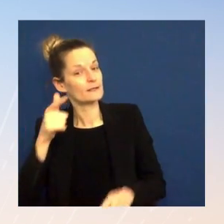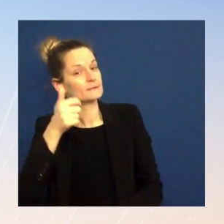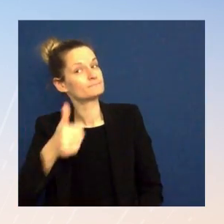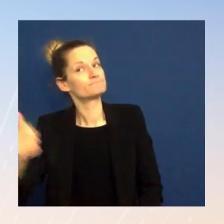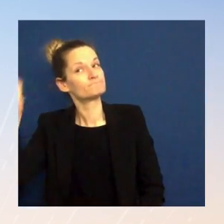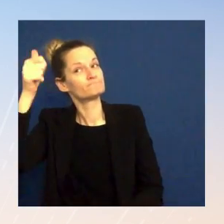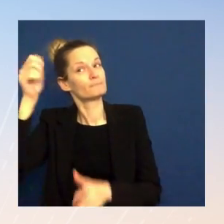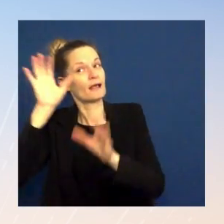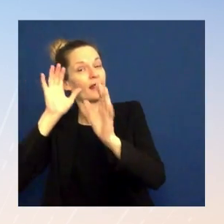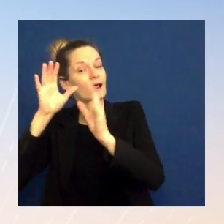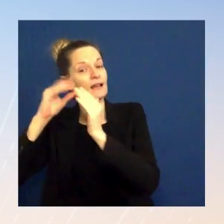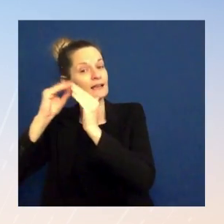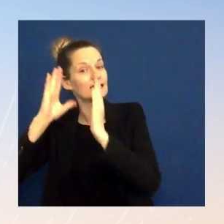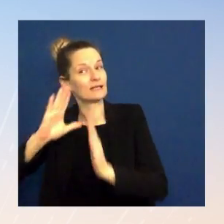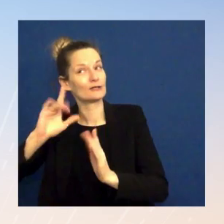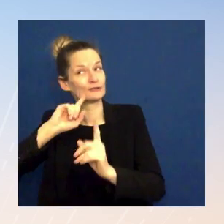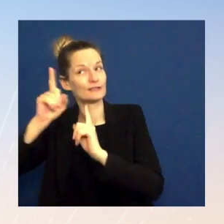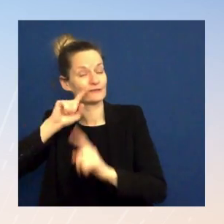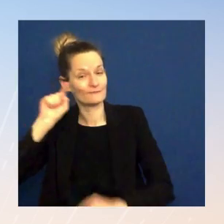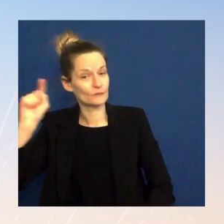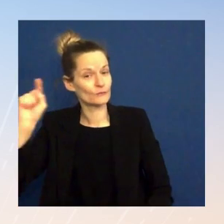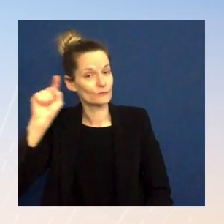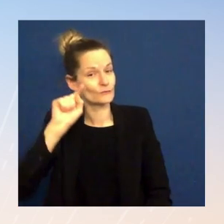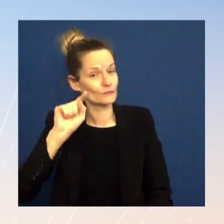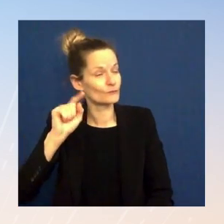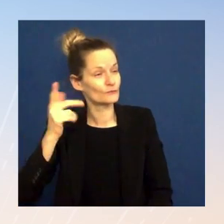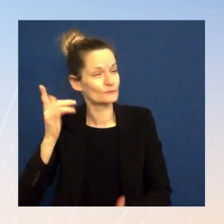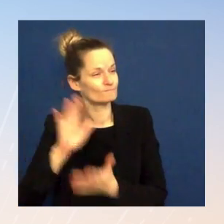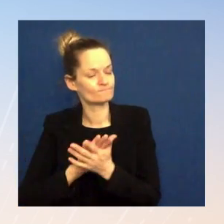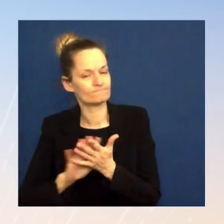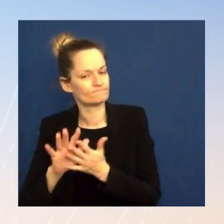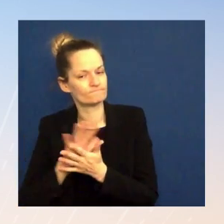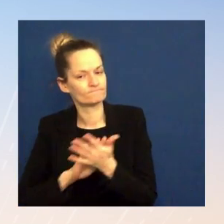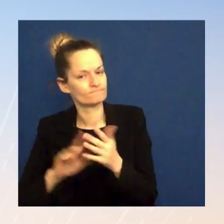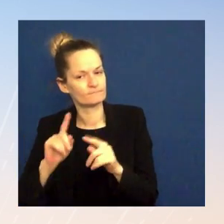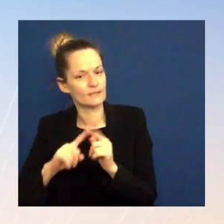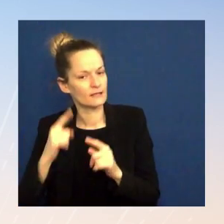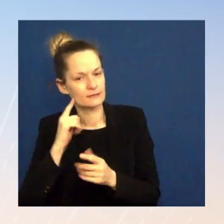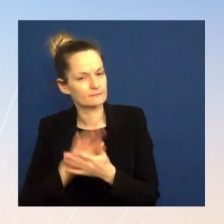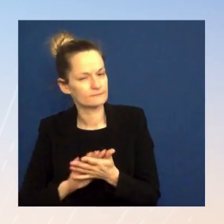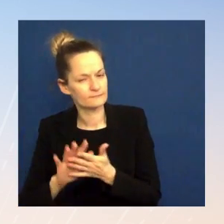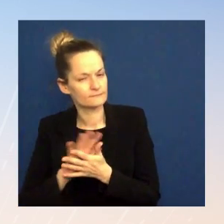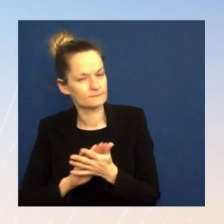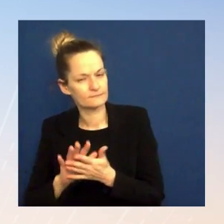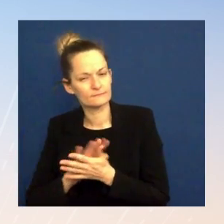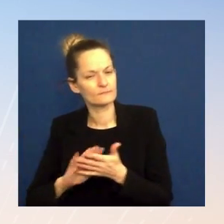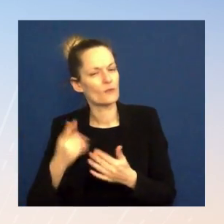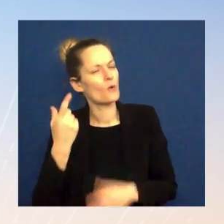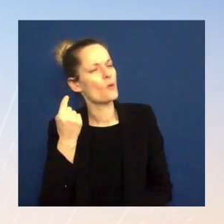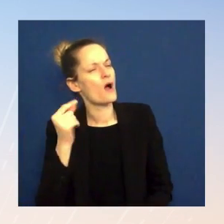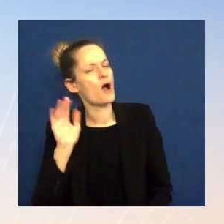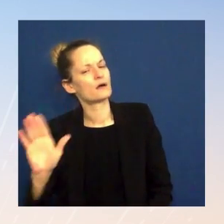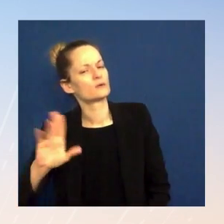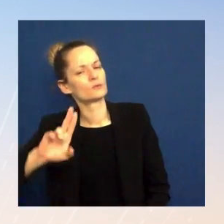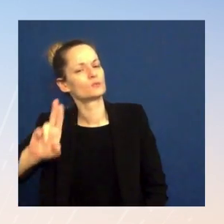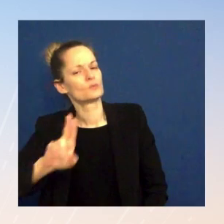has saved American lives. So, first, what does the U.S. and the intelligence community owe Dr. Saad for the lives he has helped to save?